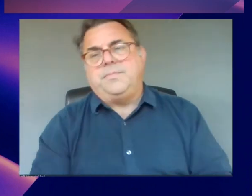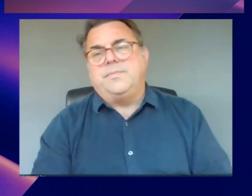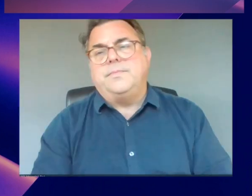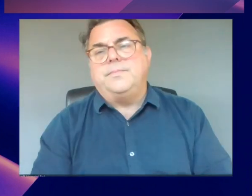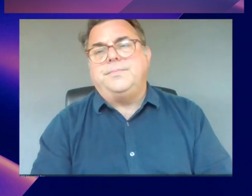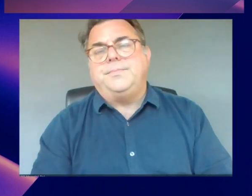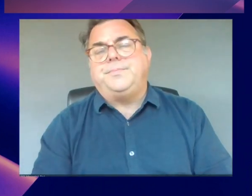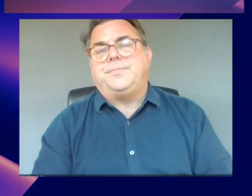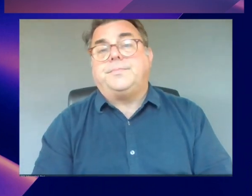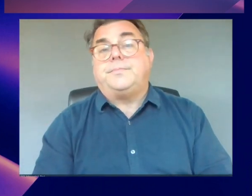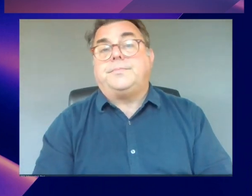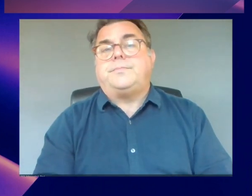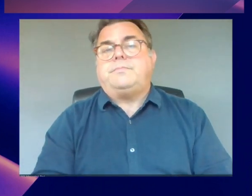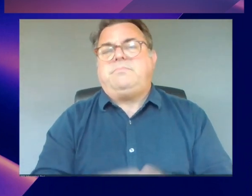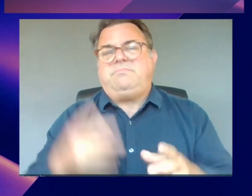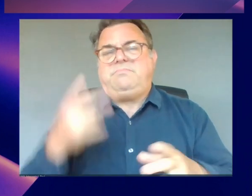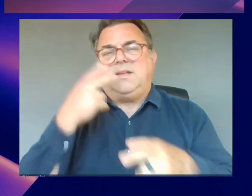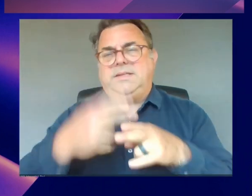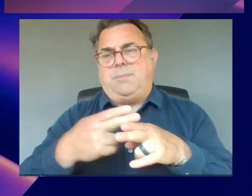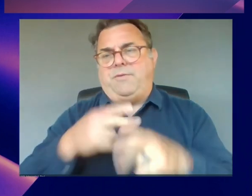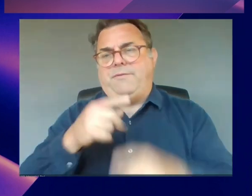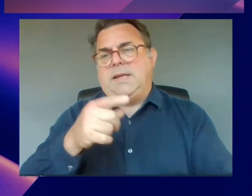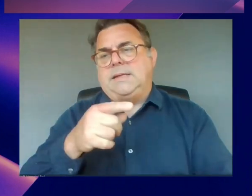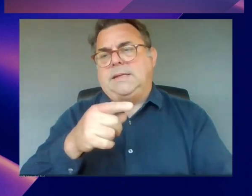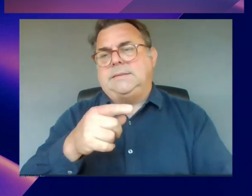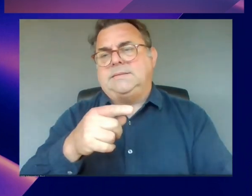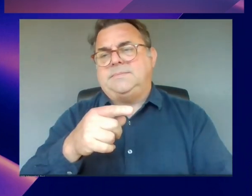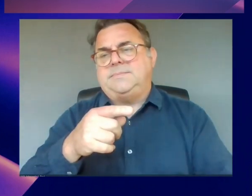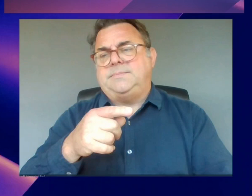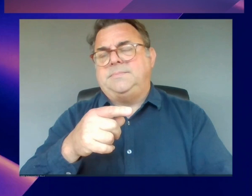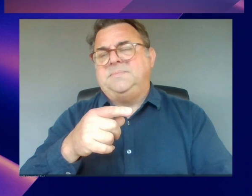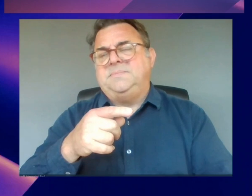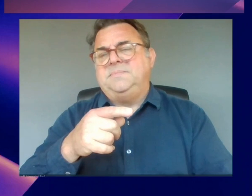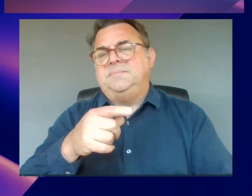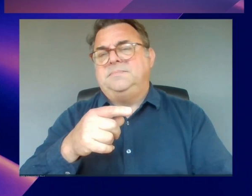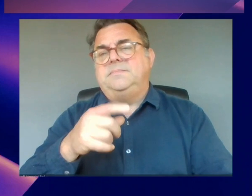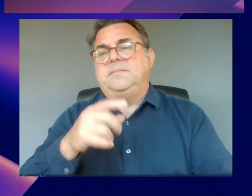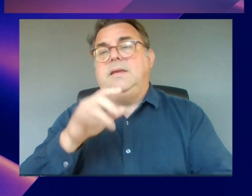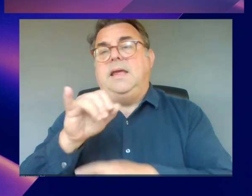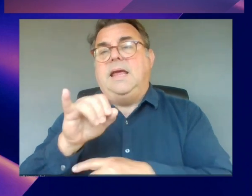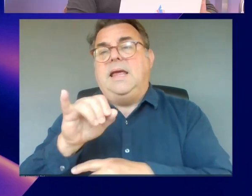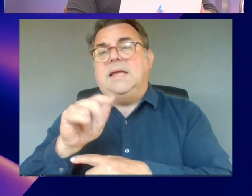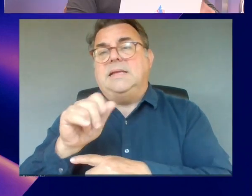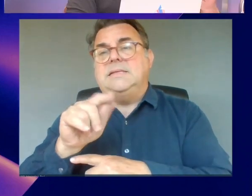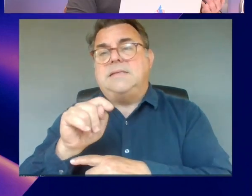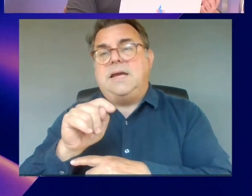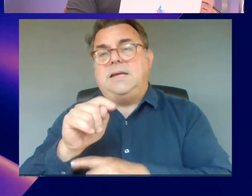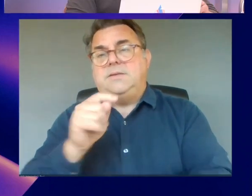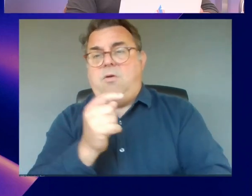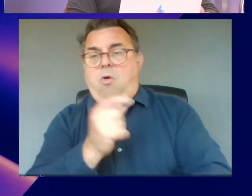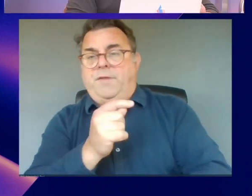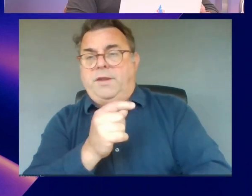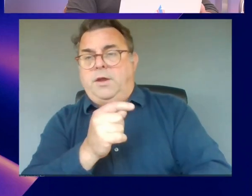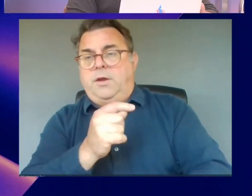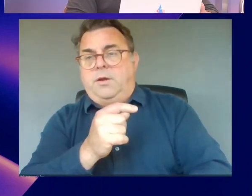very quick kind of overview again, for a recap you have the insight overview over here and we're looking at serverless architecture.